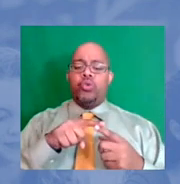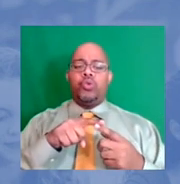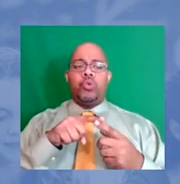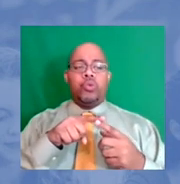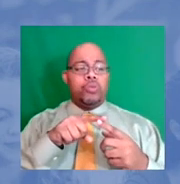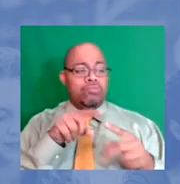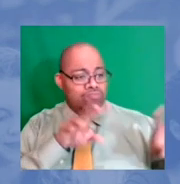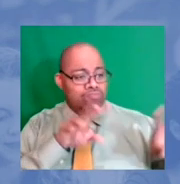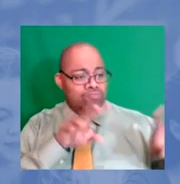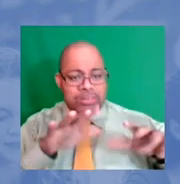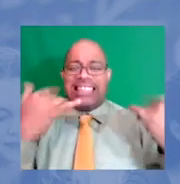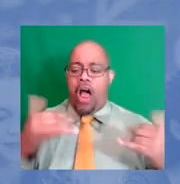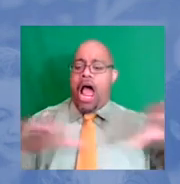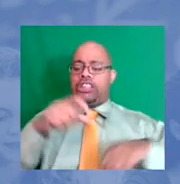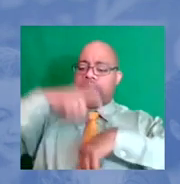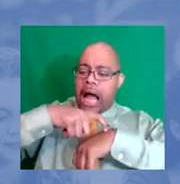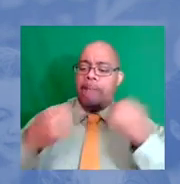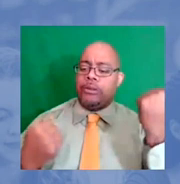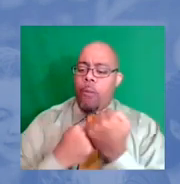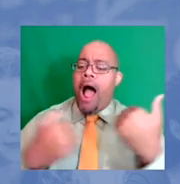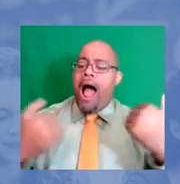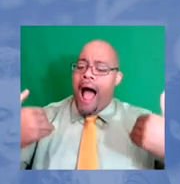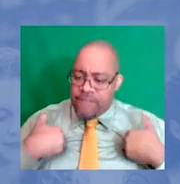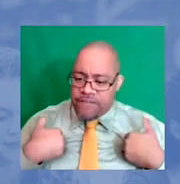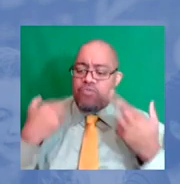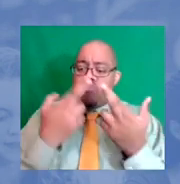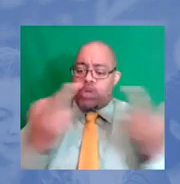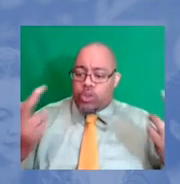THE SUPPORT AND RESOURCES ARE THERE. THE KNOWLEDGE IS IN THE FIELD AND YOU LEAN